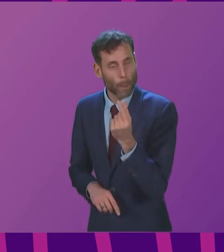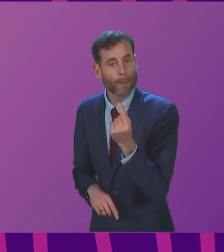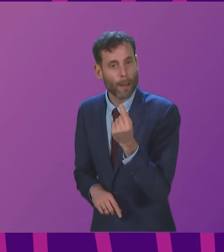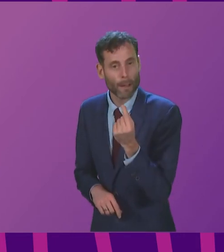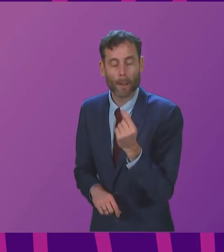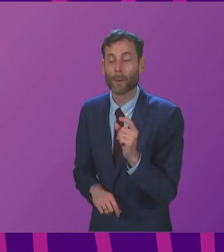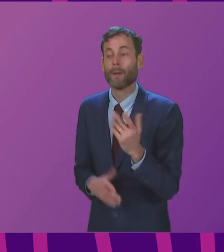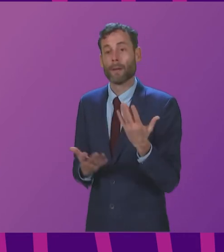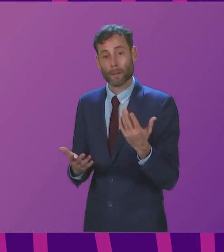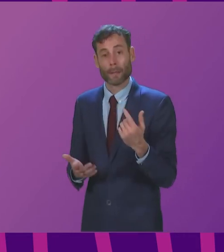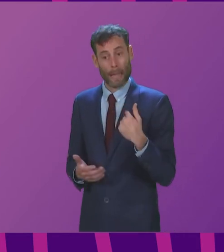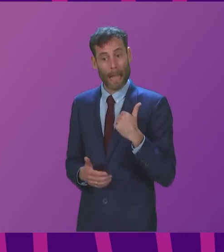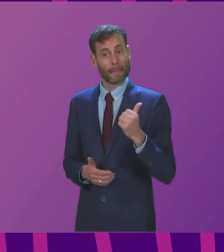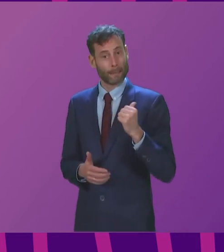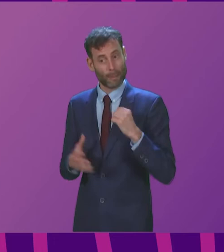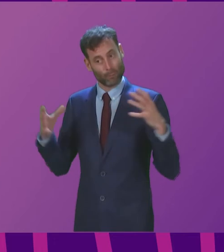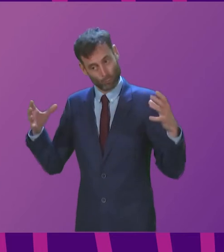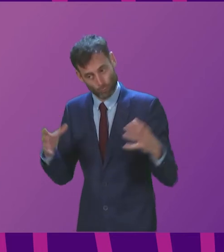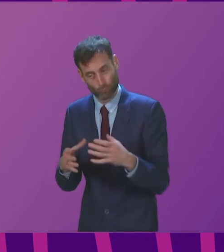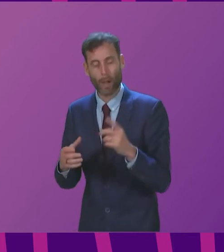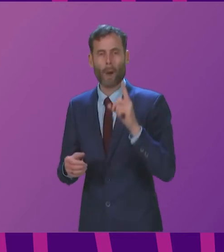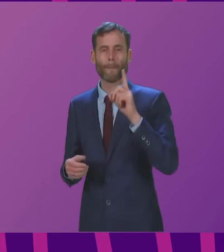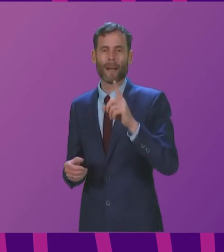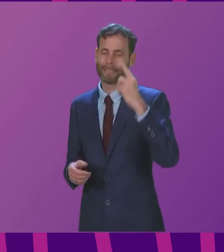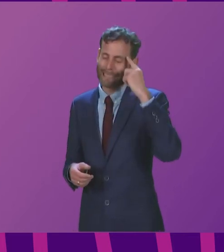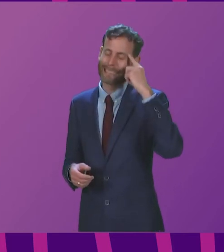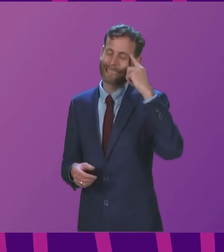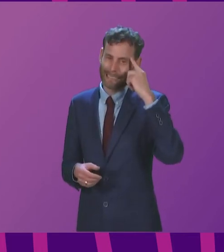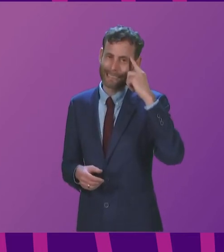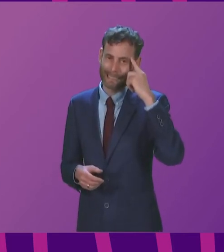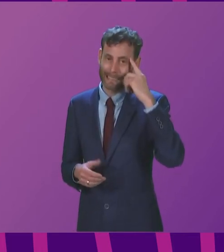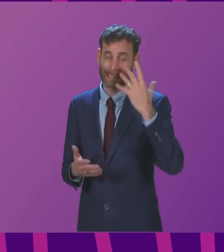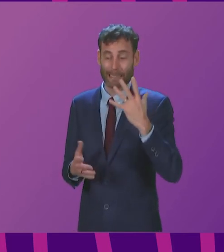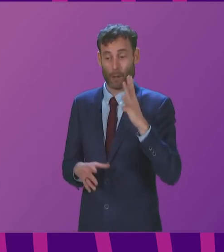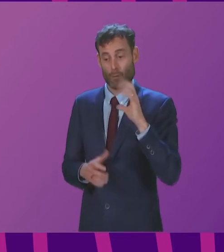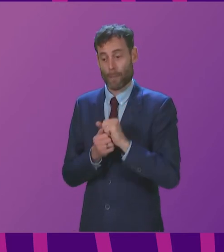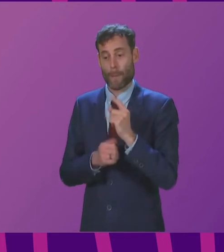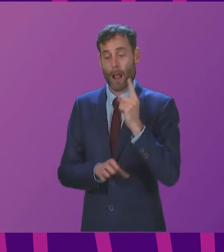and it would be my expectation. I am conscious that, last year, we ended up with an unexpected